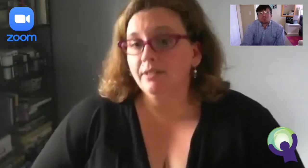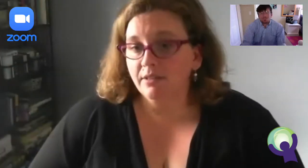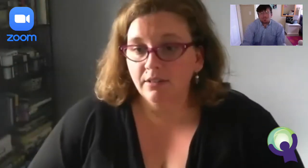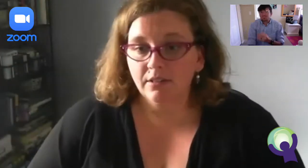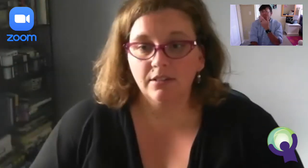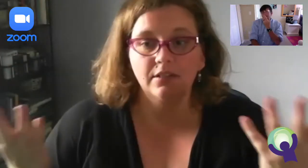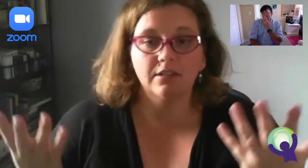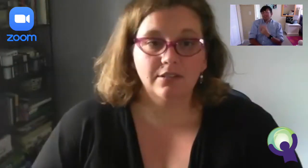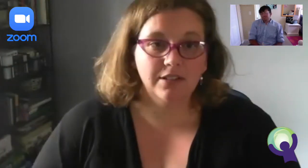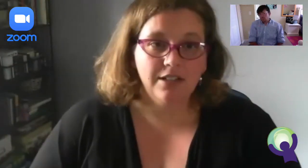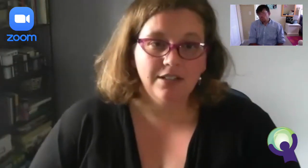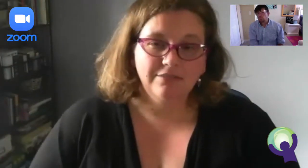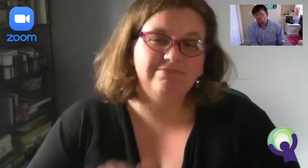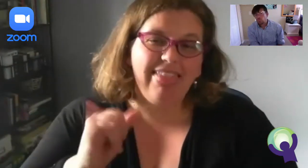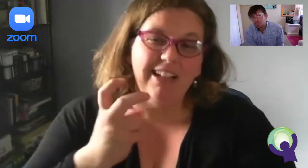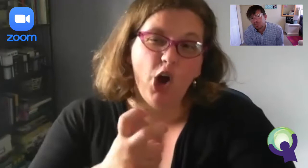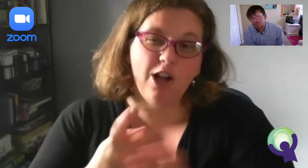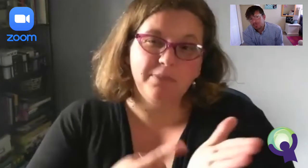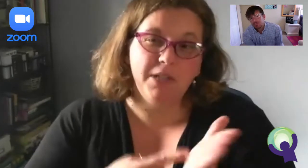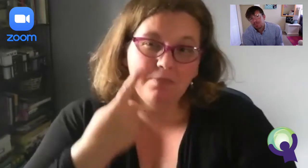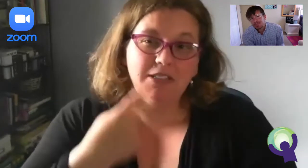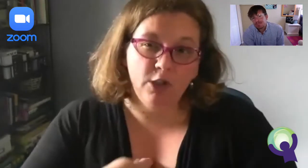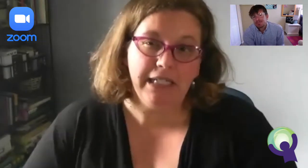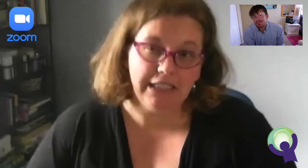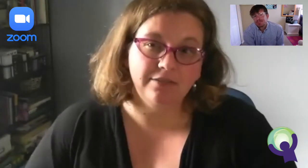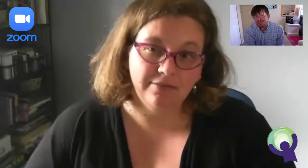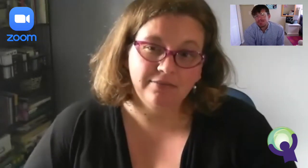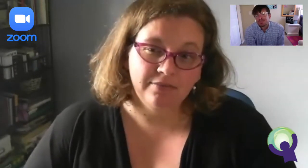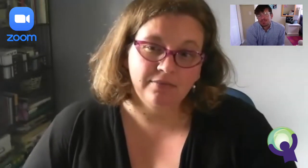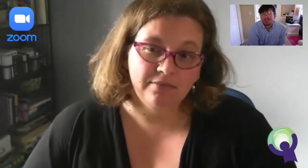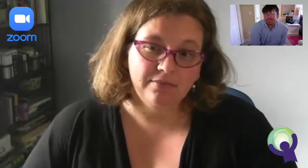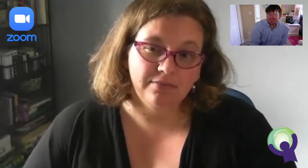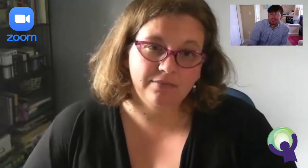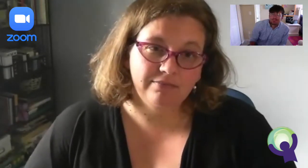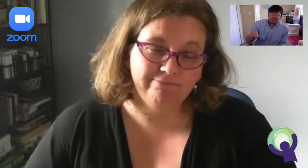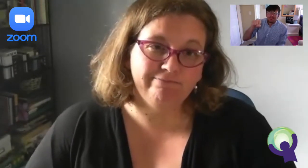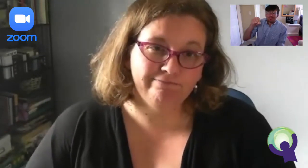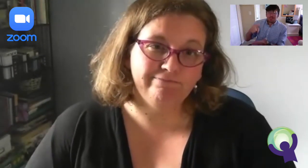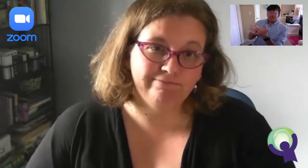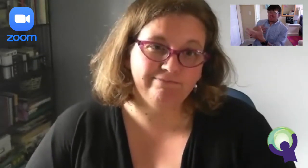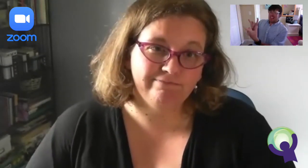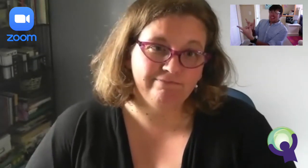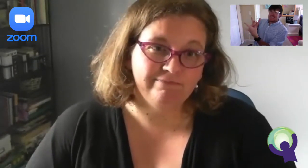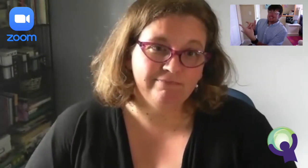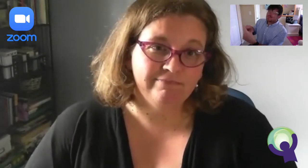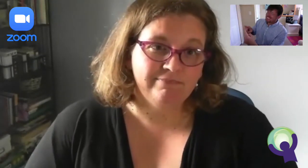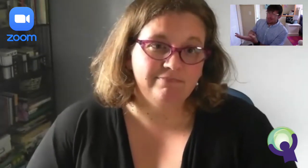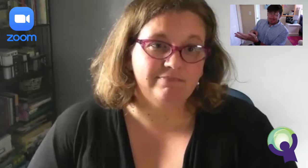the world so i think that's hard for me sometimes